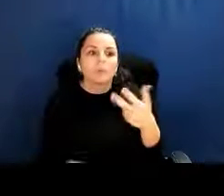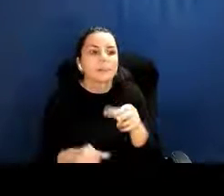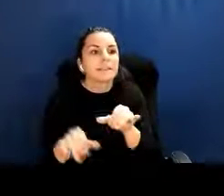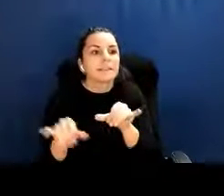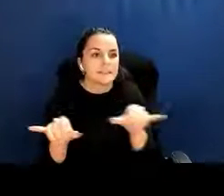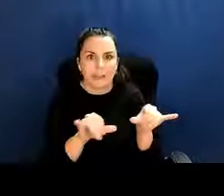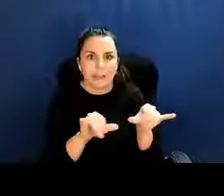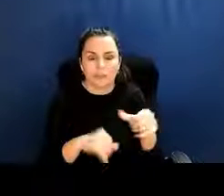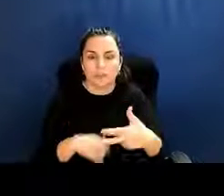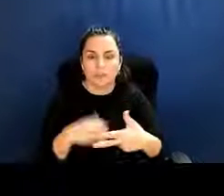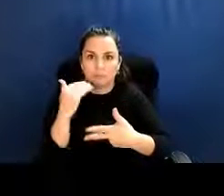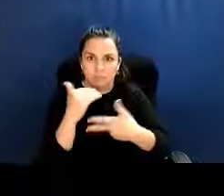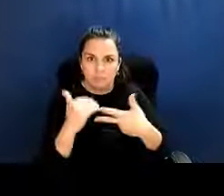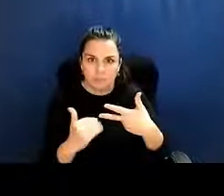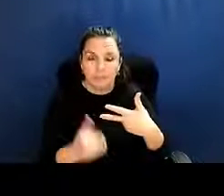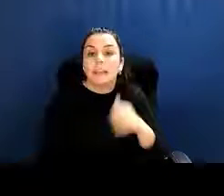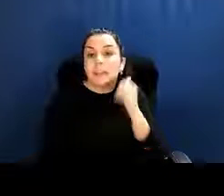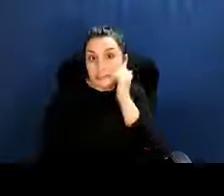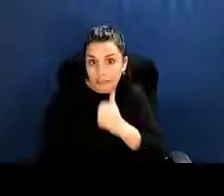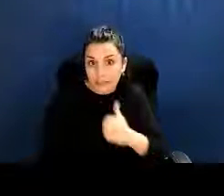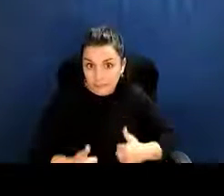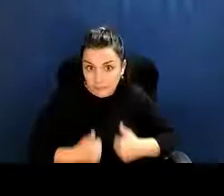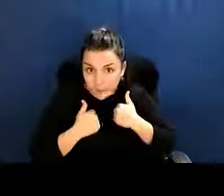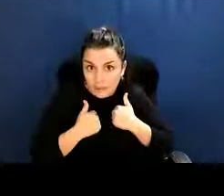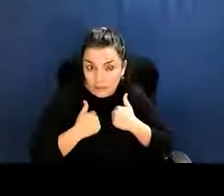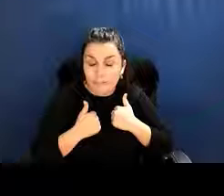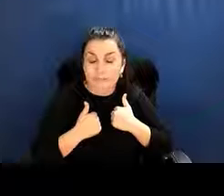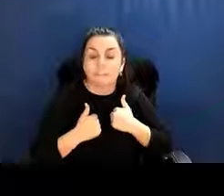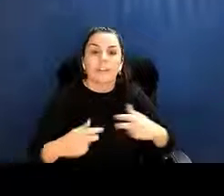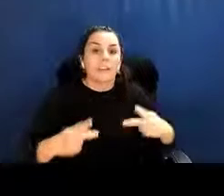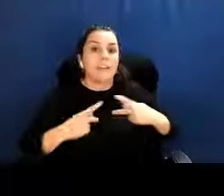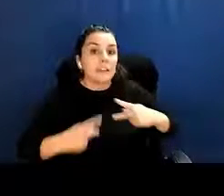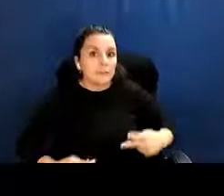One, daily life; two, physical examinations or tests;